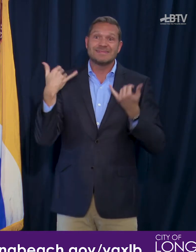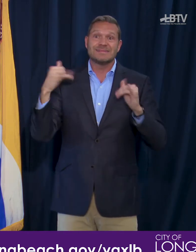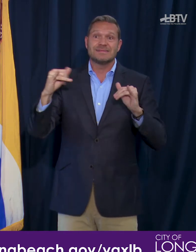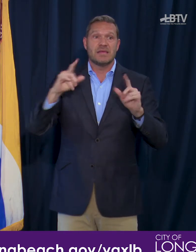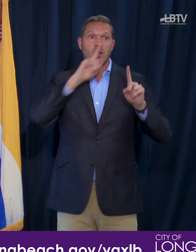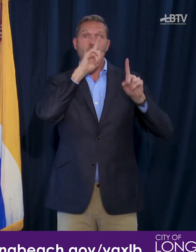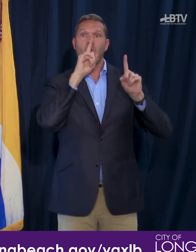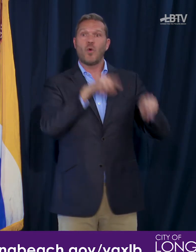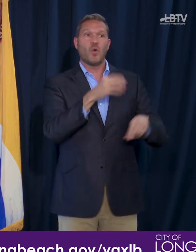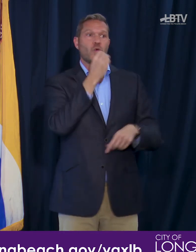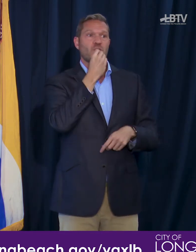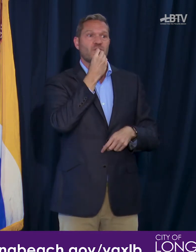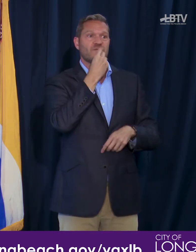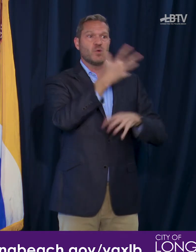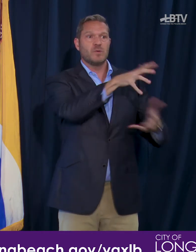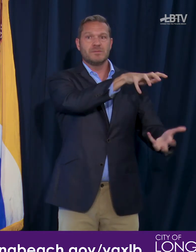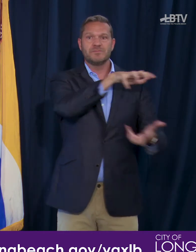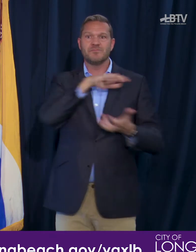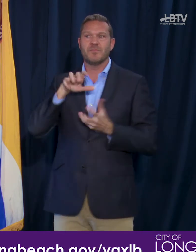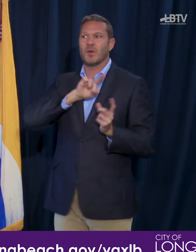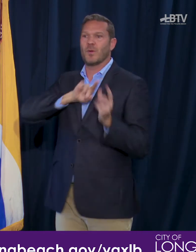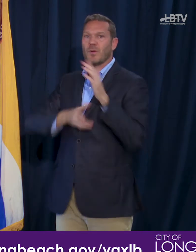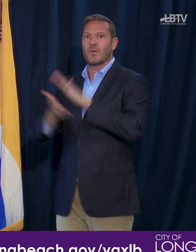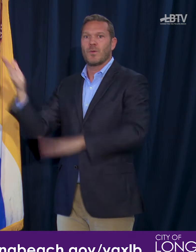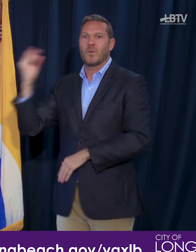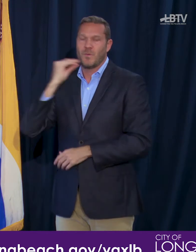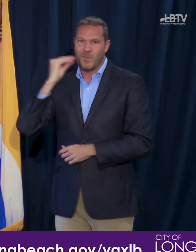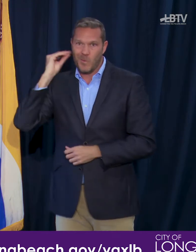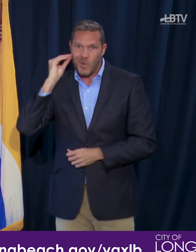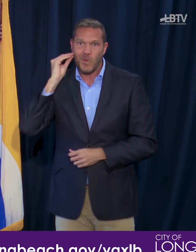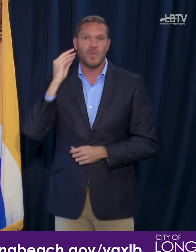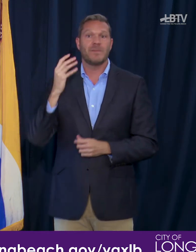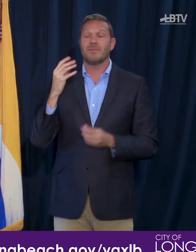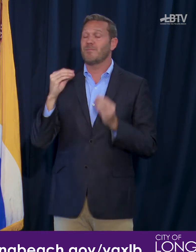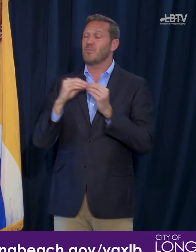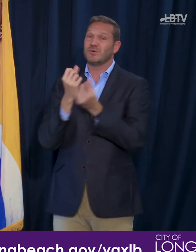Dining onsight with members of your household is safer than dining onsight with people outside your household.